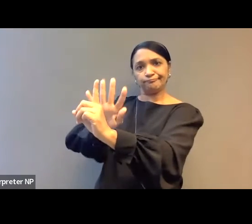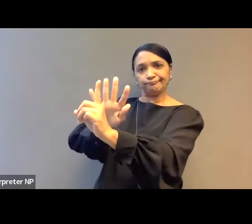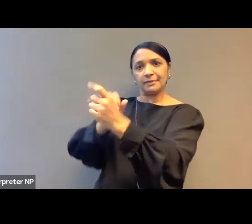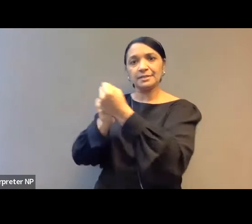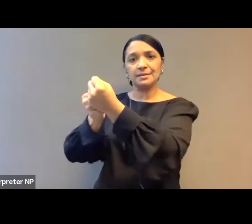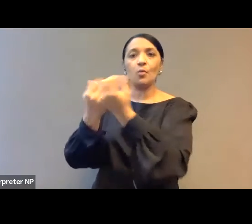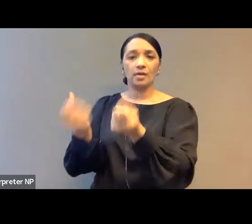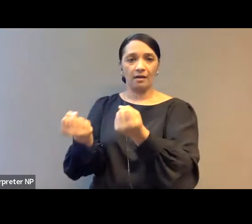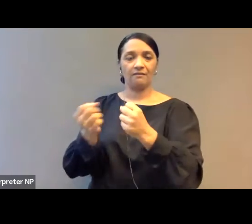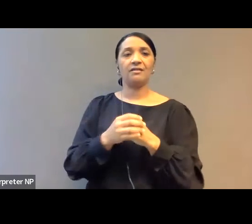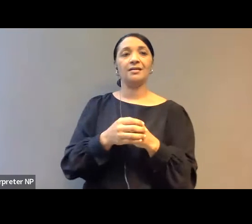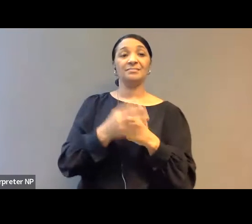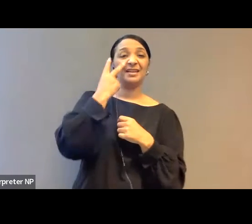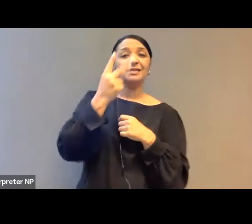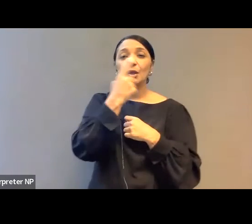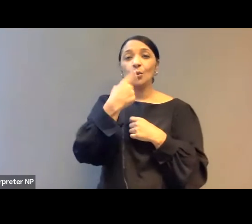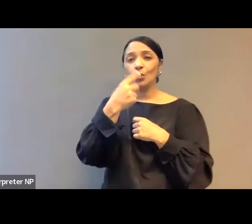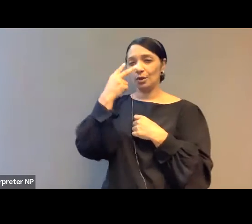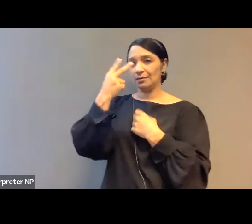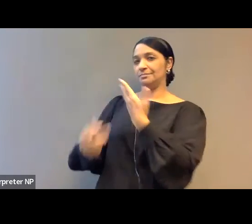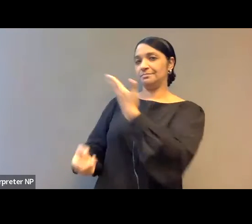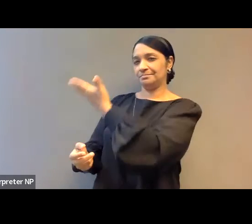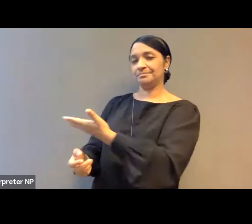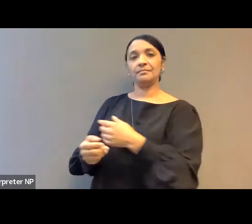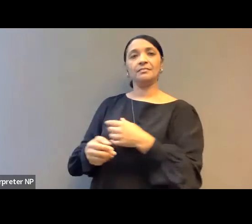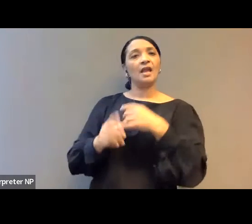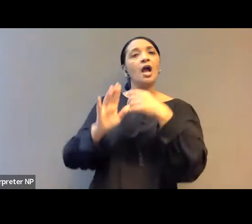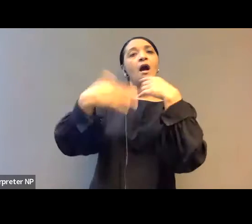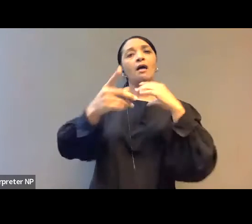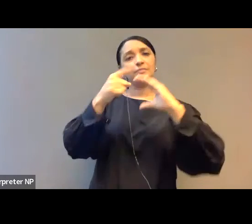You will have the PowerPoint after the meeting if you don't already,